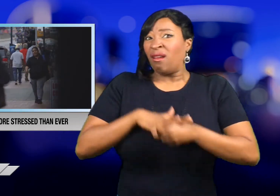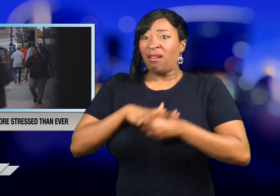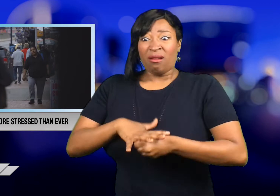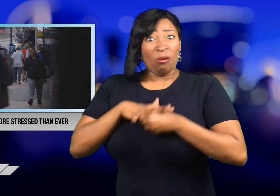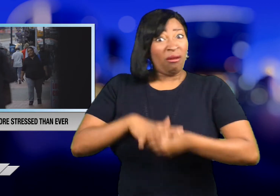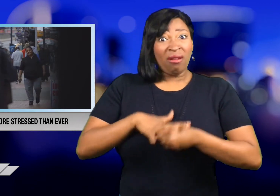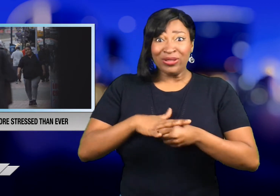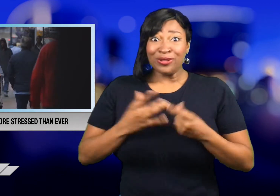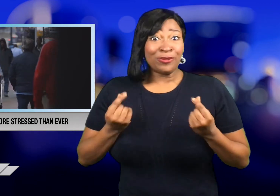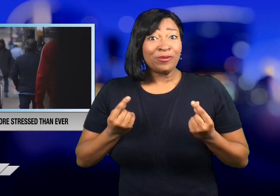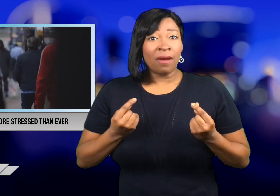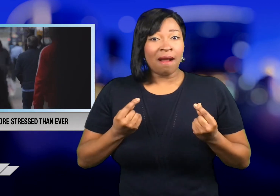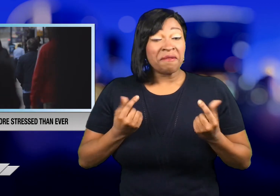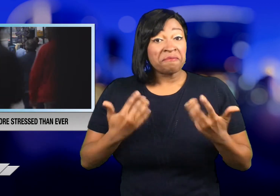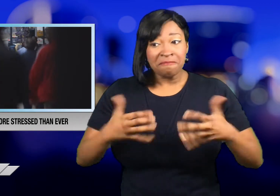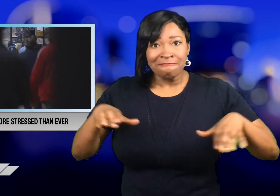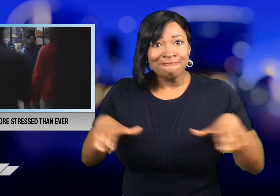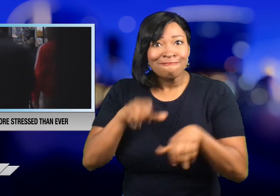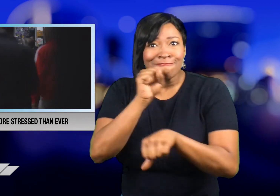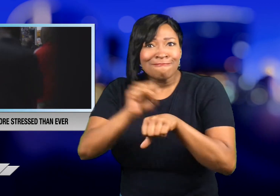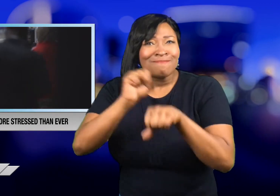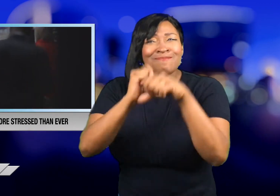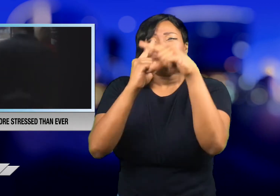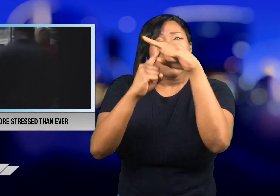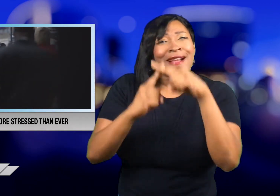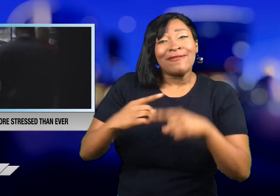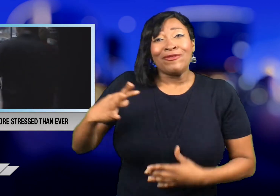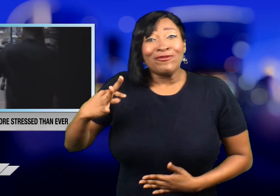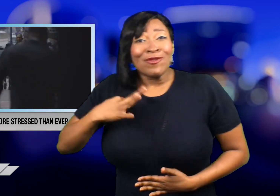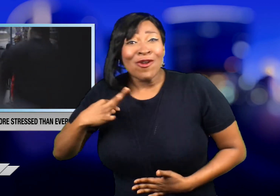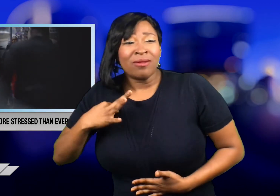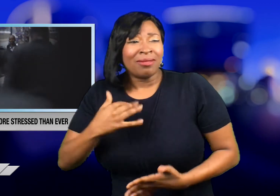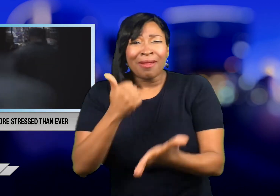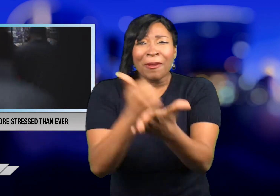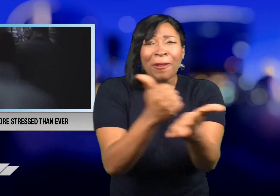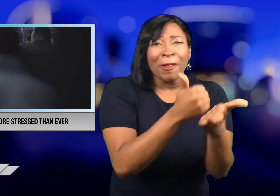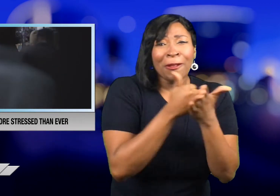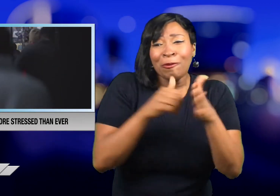do positive things like volunteer or support causes